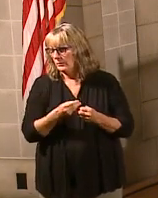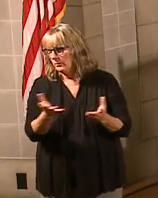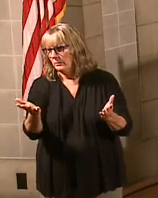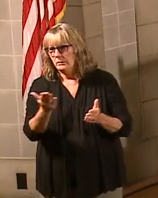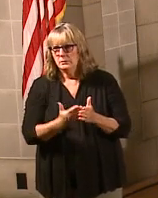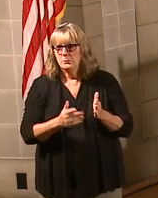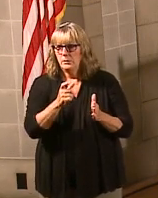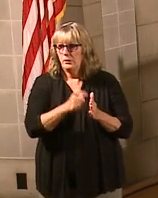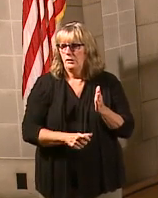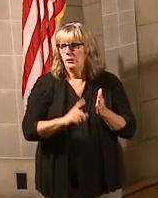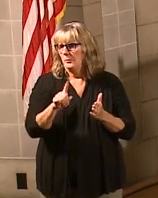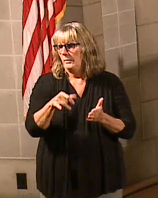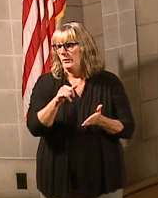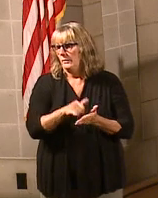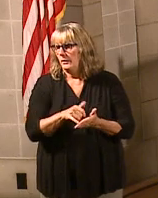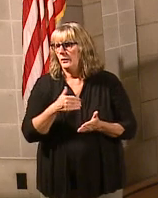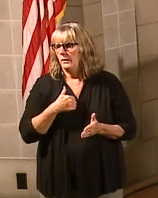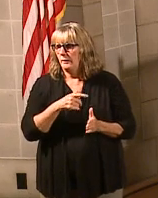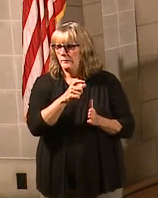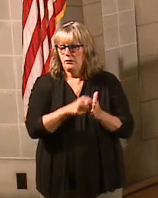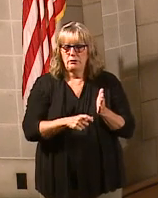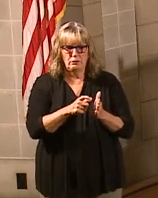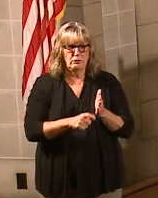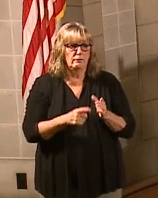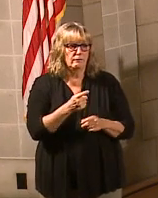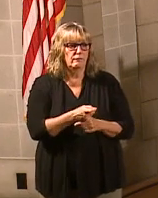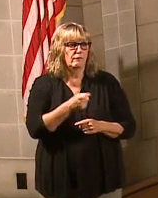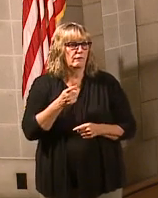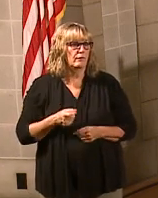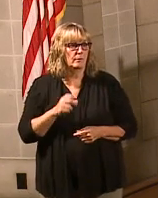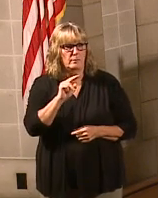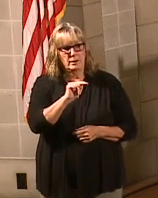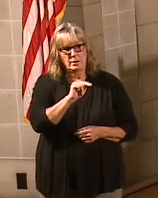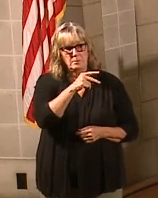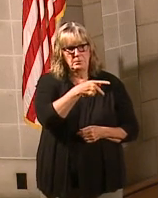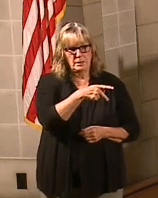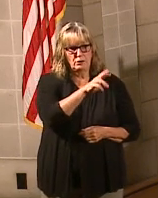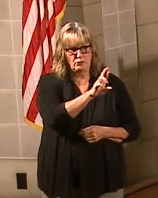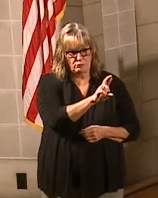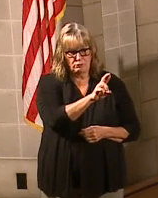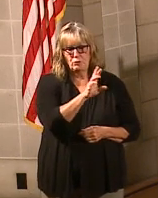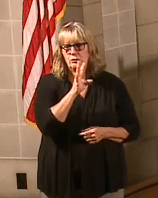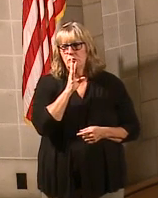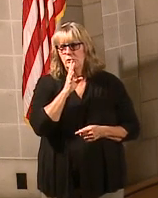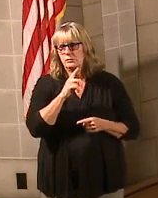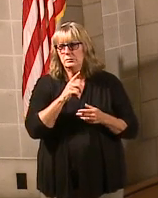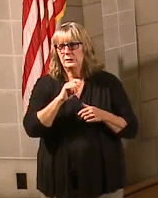SO THERE'S BEEN A NUMBER OF ARTICLES, IN FACT, WE'RE GOING